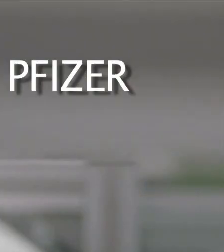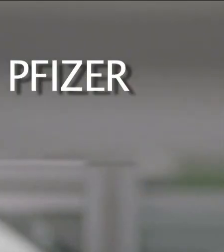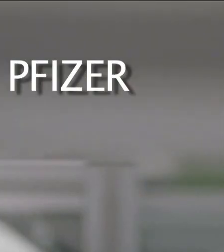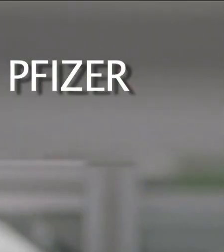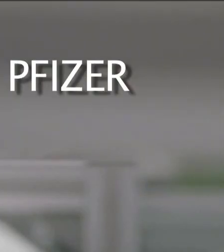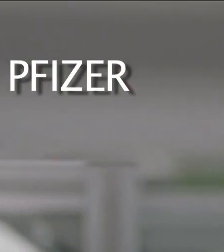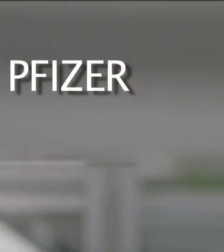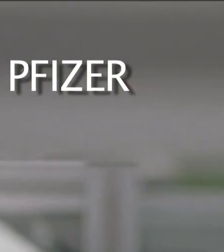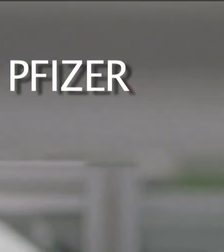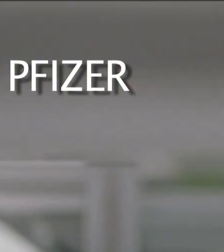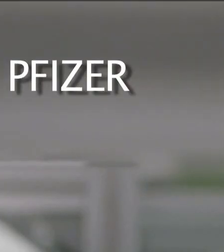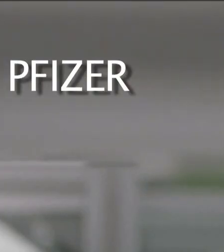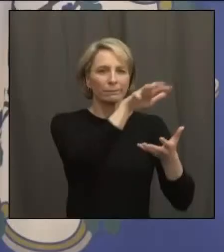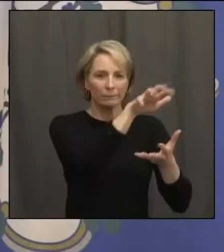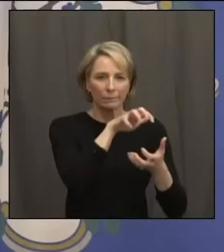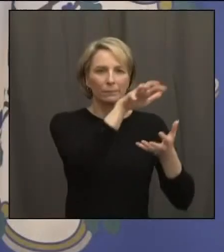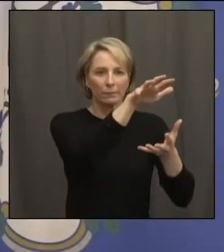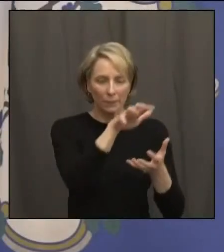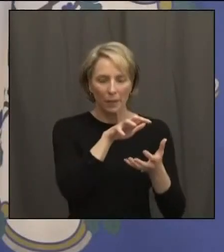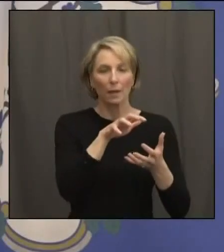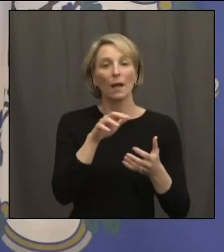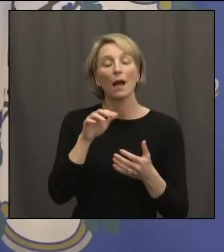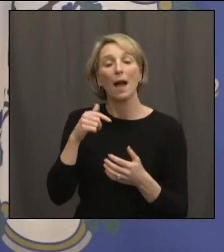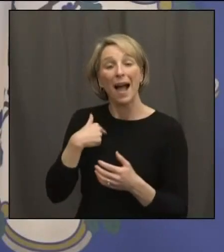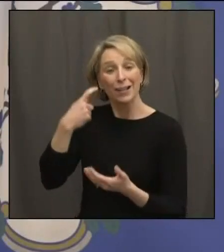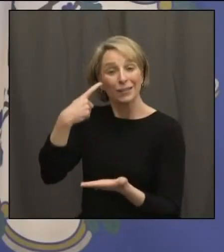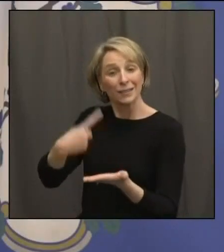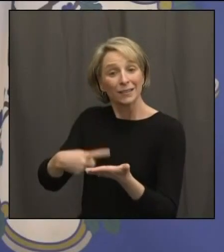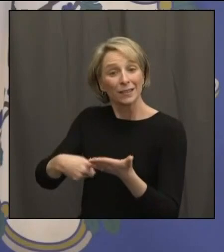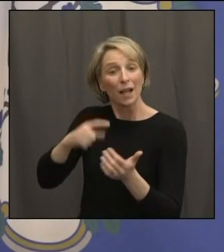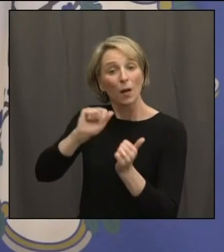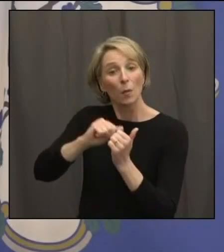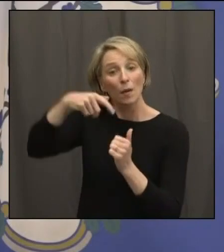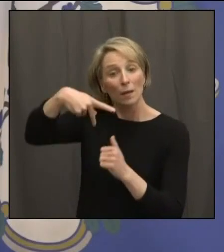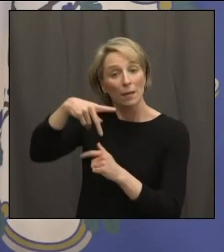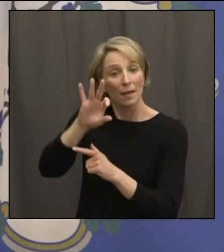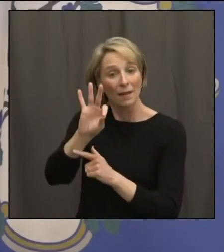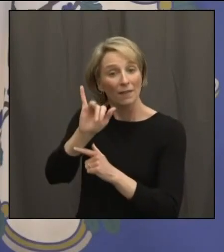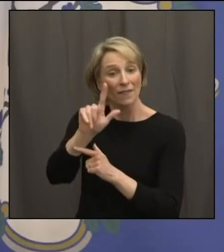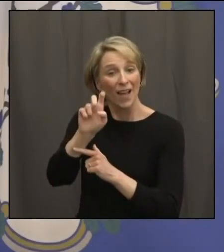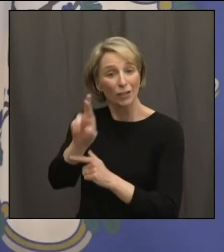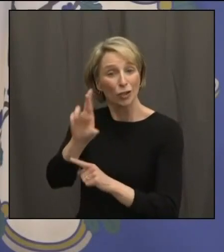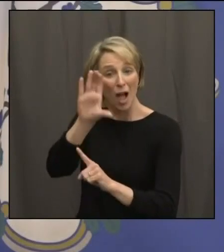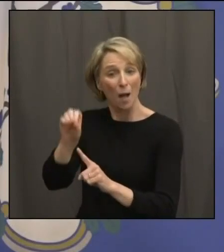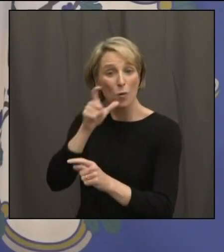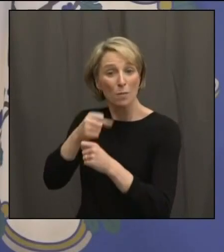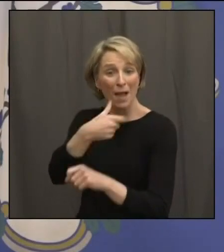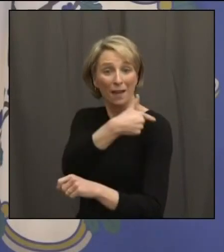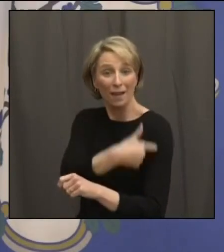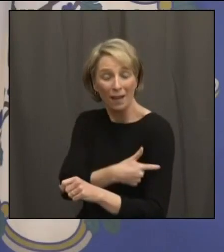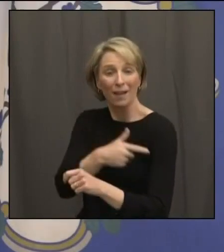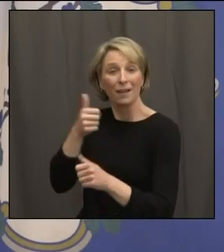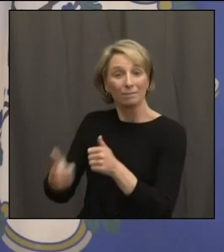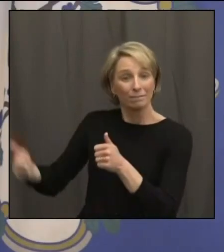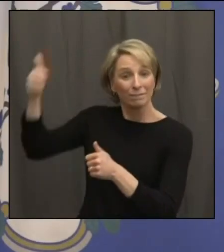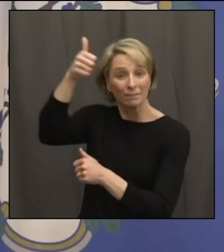BACK IN CONNECTICUT, BACK IN CONNECTICUT, LAMONT BACK IN CONNECTICUT, LAMONT SAYS BACK IN CONNECTICUT, LAMONT SAYS HE BACK IN CONNECTICUT, LAMONT SAYS HE PLANS BACK IN CONNECTICUT, LAMONT SAYS HE PLANS ON BACK IN CONNECTICUT, LAMONT SAYS HE PLANS ON QUESTIONING SAYS HE PLANS ON QUESTIONING SAYS HE PLANS ON QUESTIONING THE SAYS HE PLANS ON QUESTIONING THE FEDERAL SAYS HE PLANS ON QUESTIONING THE FEDERAL GOVERNMENT SAYS HE PLANS ON QUESTIONING THE FEDERAL GOVERNMENT ON THE FEDERAL GOVERNMENT ON THE FEDERAL GOVERNMENT ON ADDITIOLA THE FEDERAL GOVERNMENT ON ADDITIOLA THEY THE FEDERAL GOVERNMENT ON ADDITIOLA THEY ARE THE FEDERAL GOVERNMENT ON ADDITIOLA THEY ARE GOI ADDITIOLA THEY ARE GOI ADDITIOLA THEY ARE GOI TO ADDITIOLA THEY ARE GOI TO ACCELERATE ADDITIOLA THEY ARE GOI TO ACCELERATE PRODUCTN ADDITIOLA THEY ARE GOI TO ACCELERATE PRODUCTN OF TO ACCELERATE PRODUCTN OF TO ACCELERATE PRODUCTN OF THE TO ACCELERATE PRODUCTN OF THE VACCIN